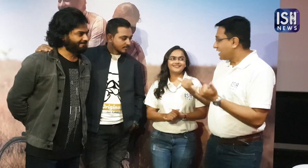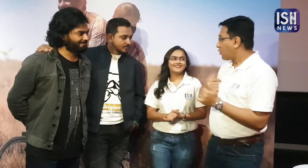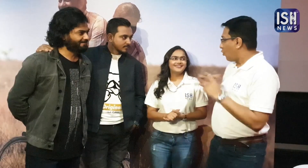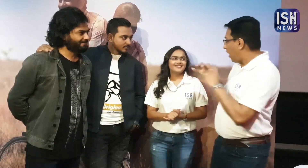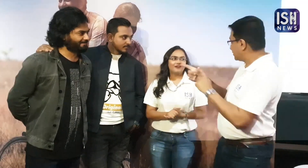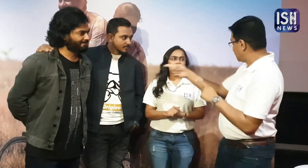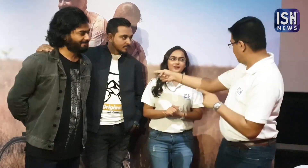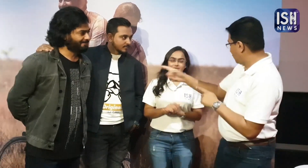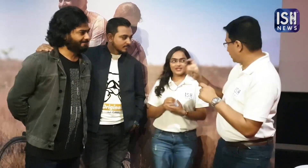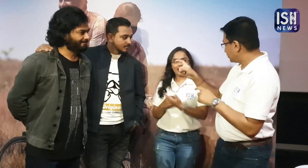Now I would like to question you.